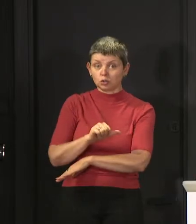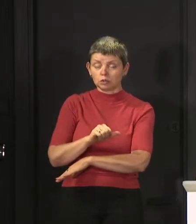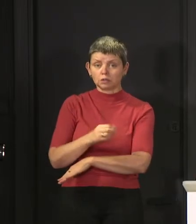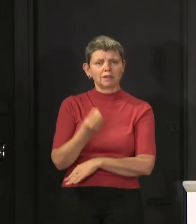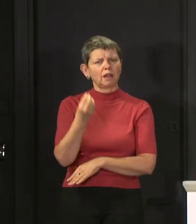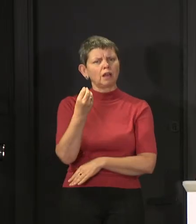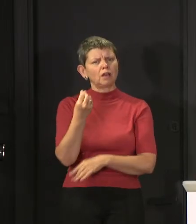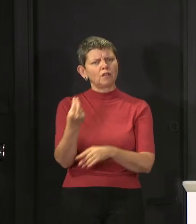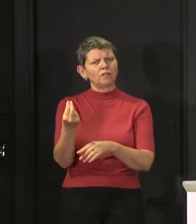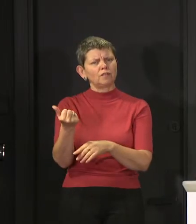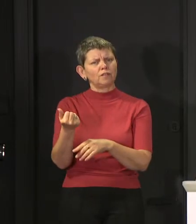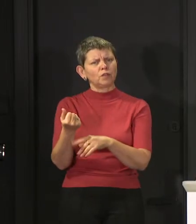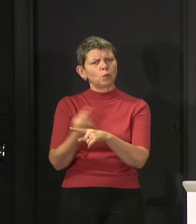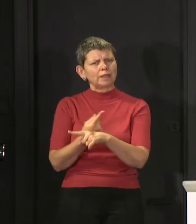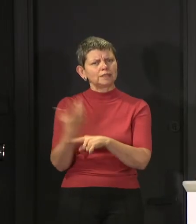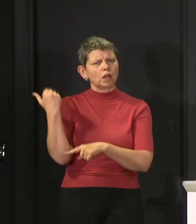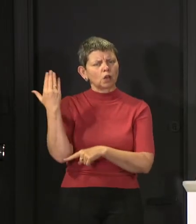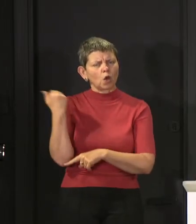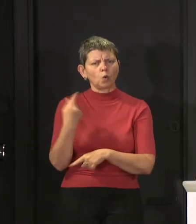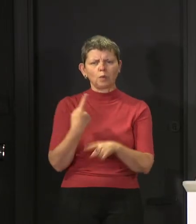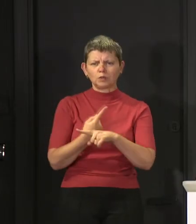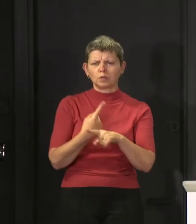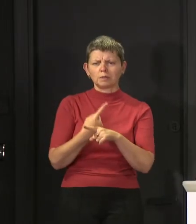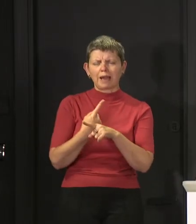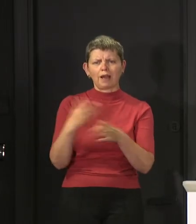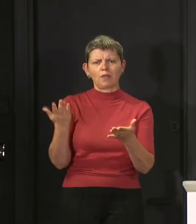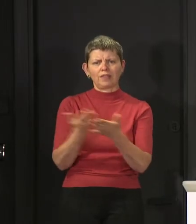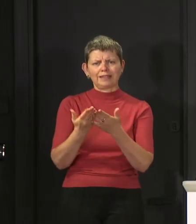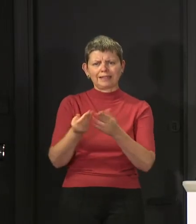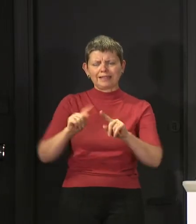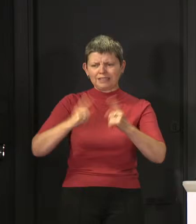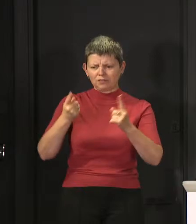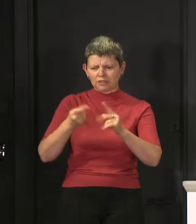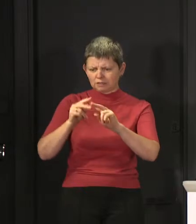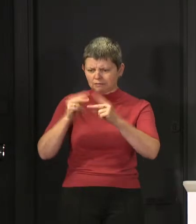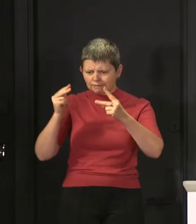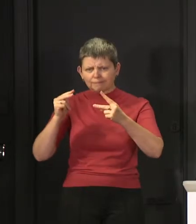talking about the genomic sequencing, and the numbers of importations of the virus into